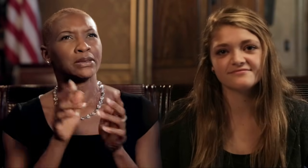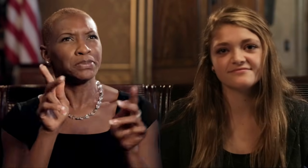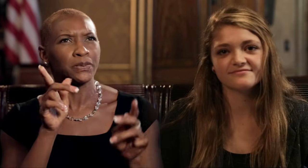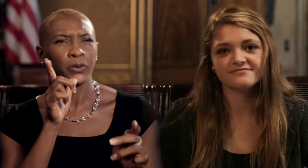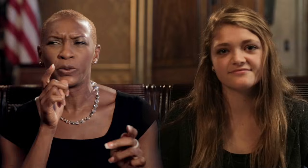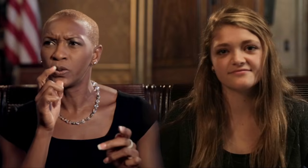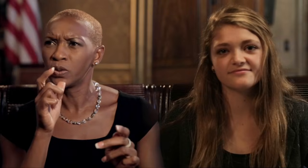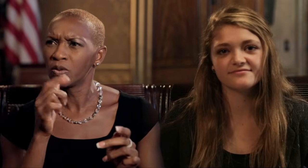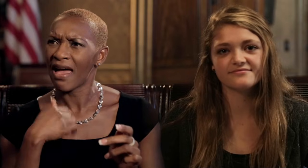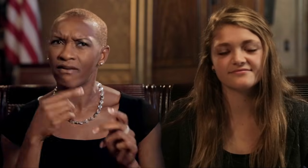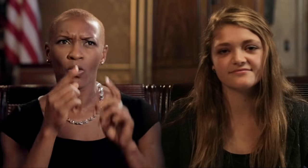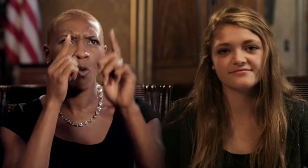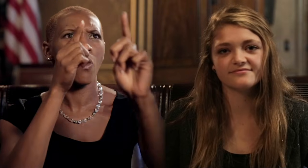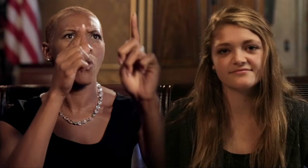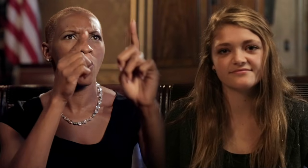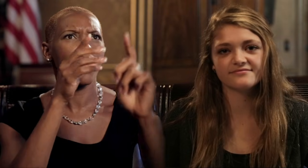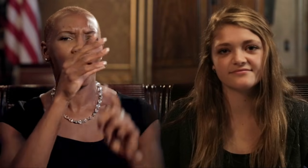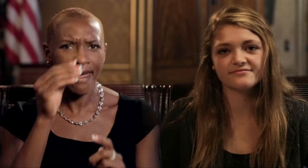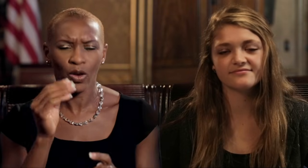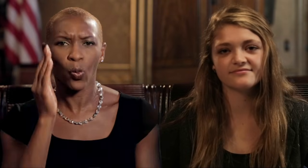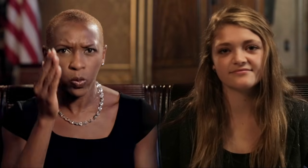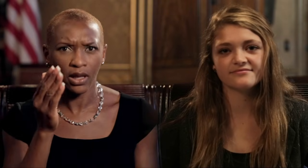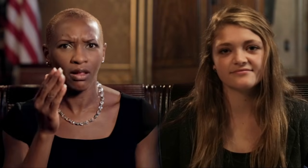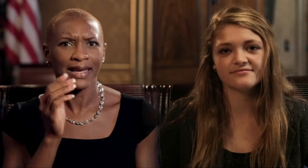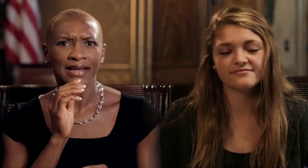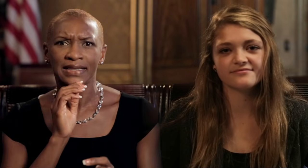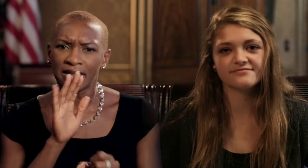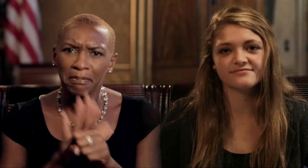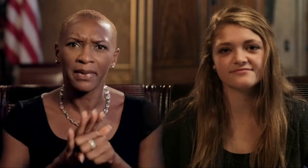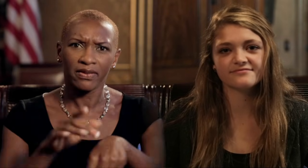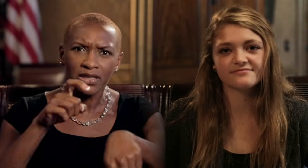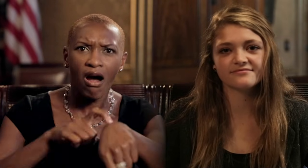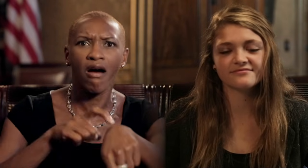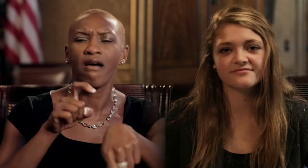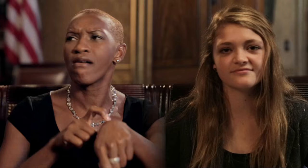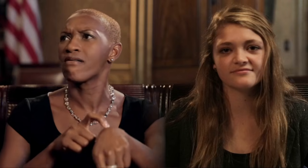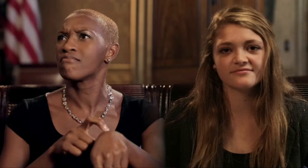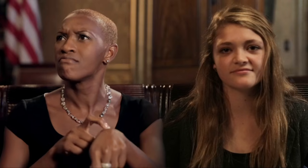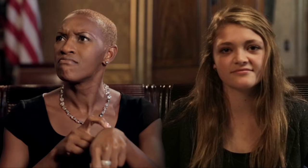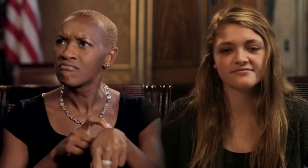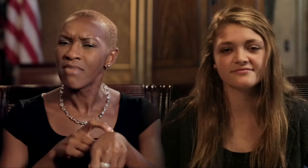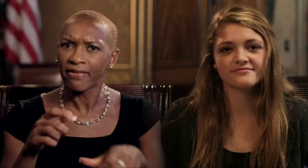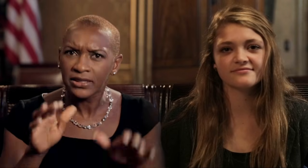People who have goals, and will commit their time